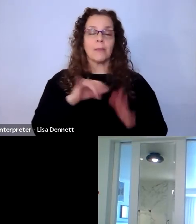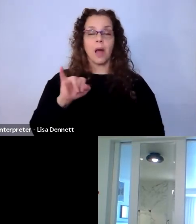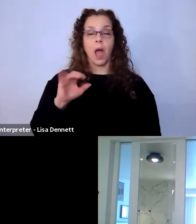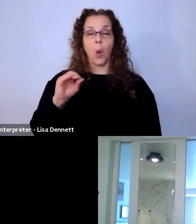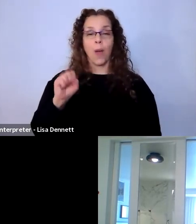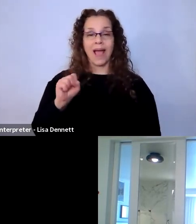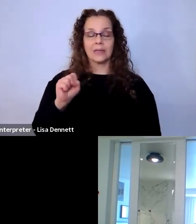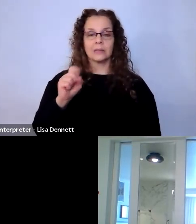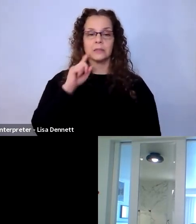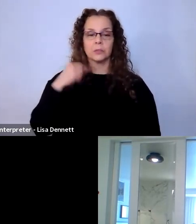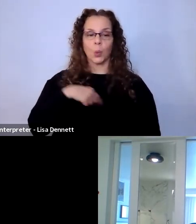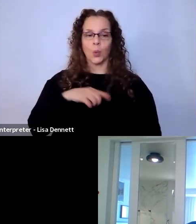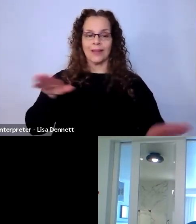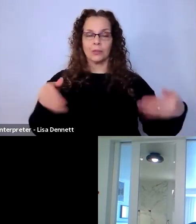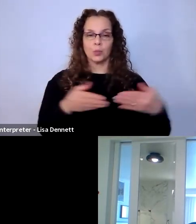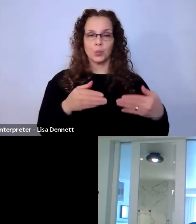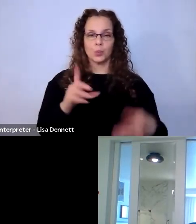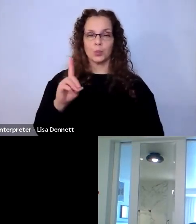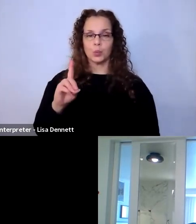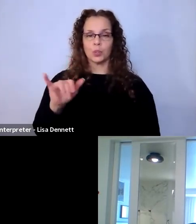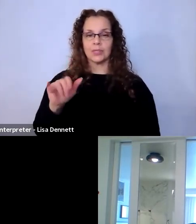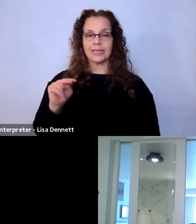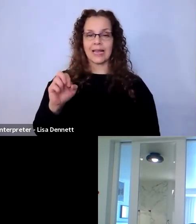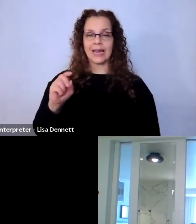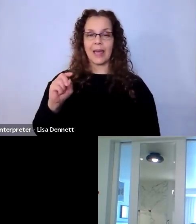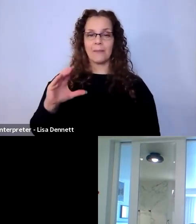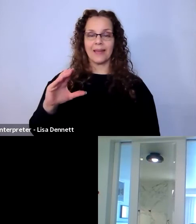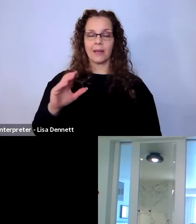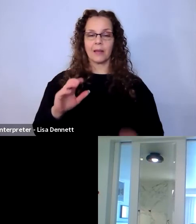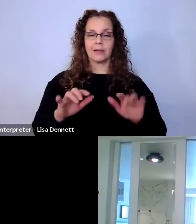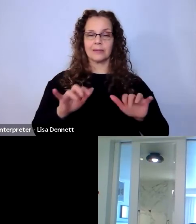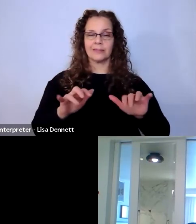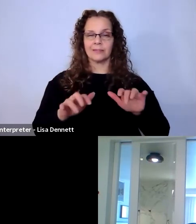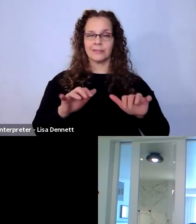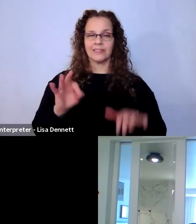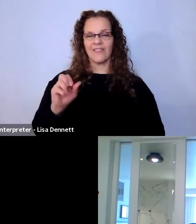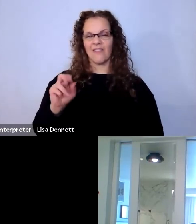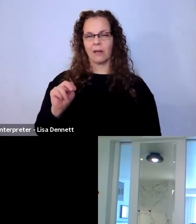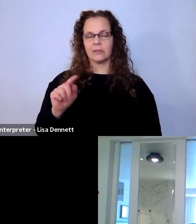On there and we knew that 15% of the world's population self identify as as